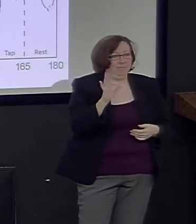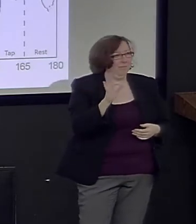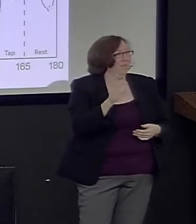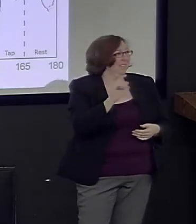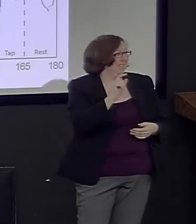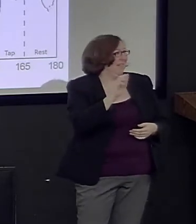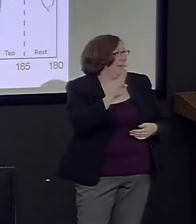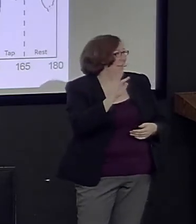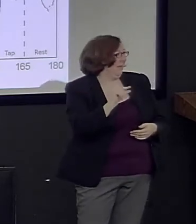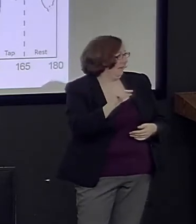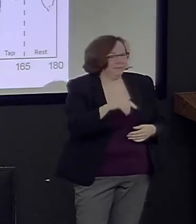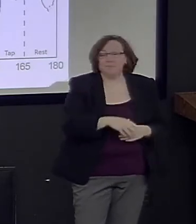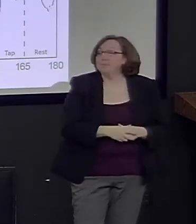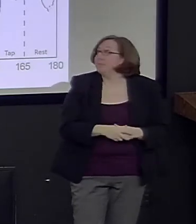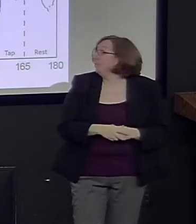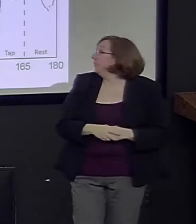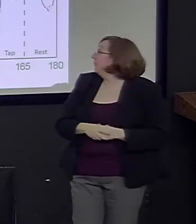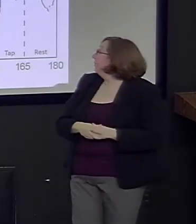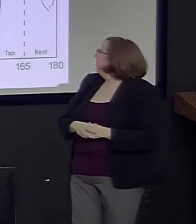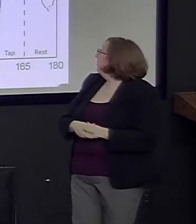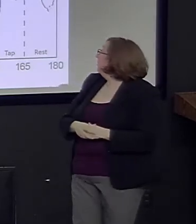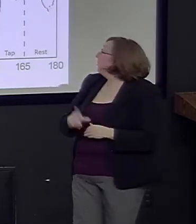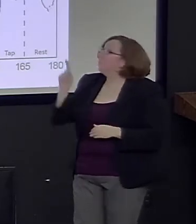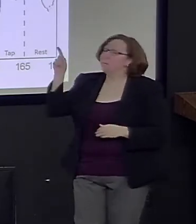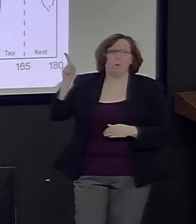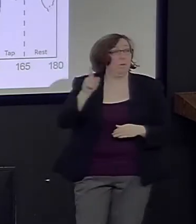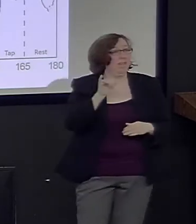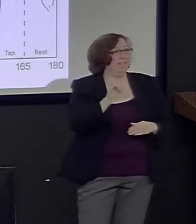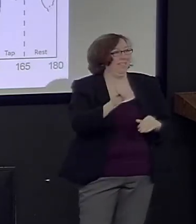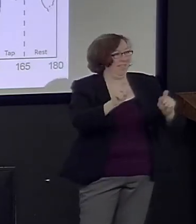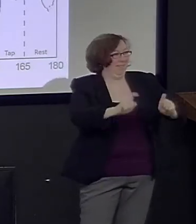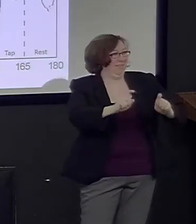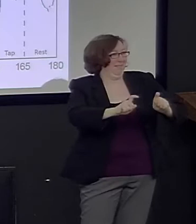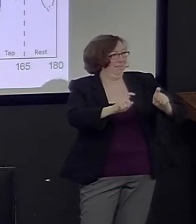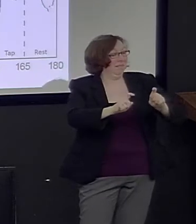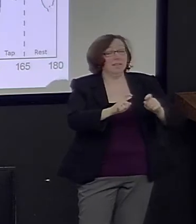where a subject is wearing the cap, and there we have